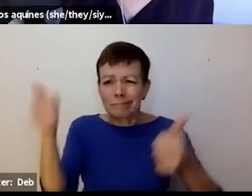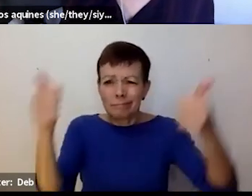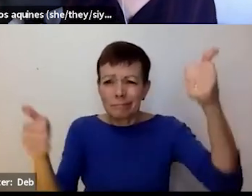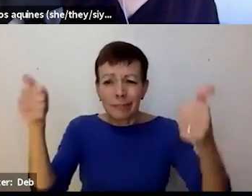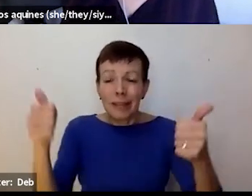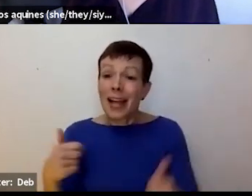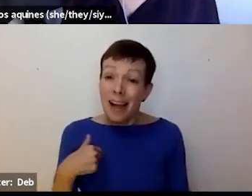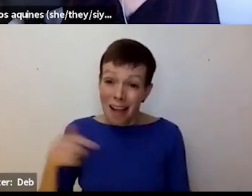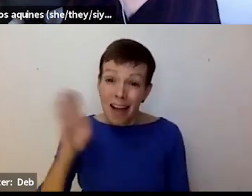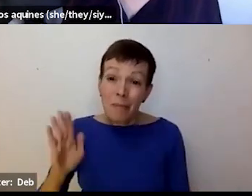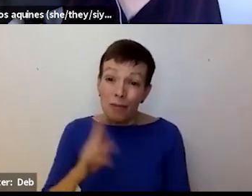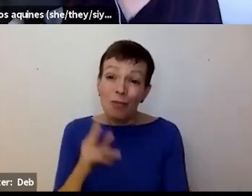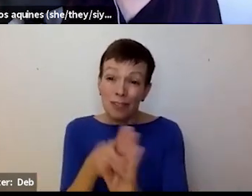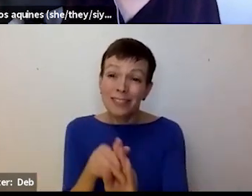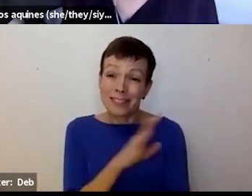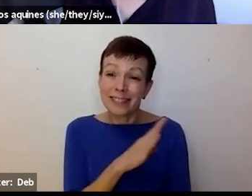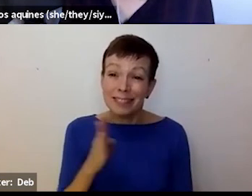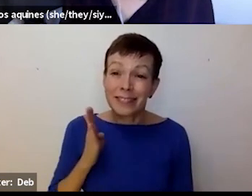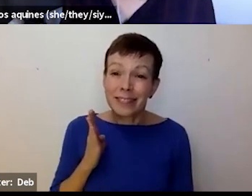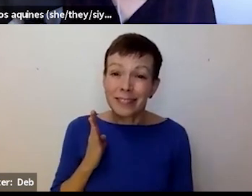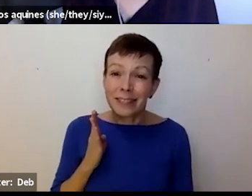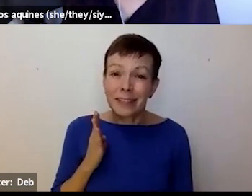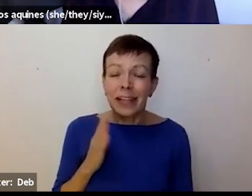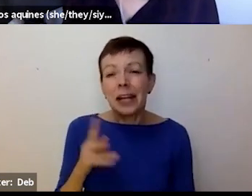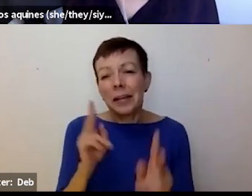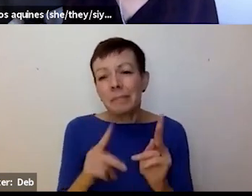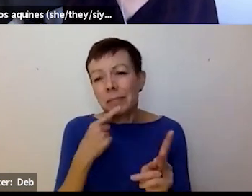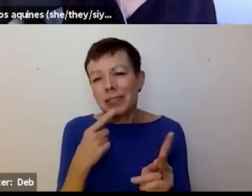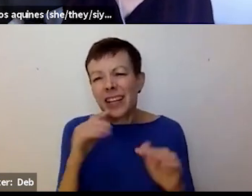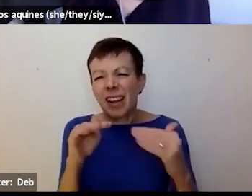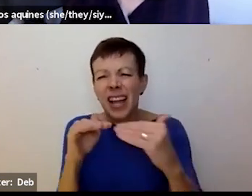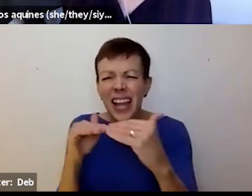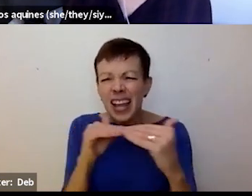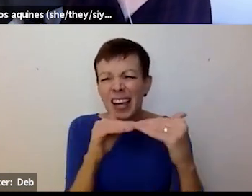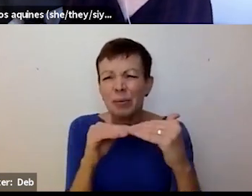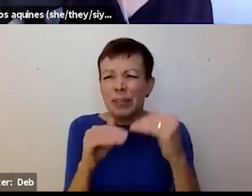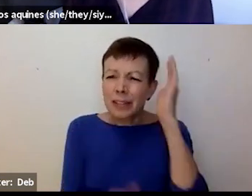somebody said, “Equity takes time, I don't want to do this,” I'm like, “yeah, but it takes time”,